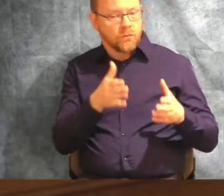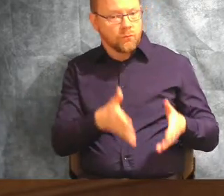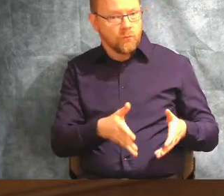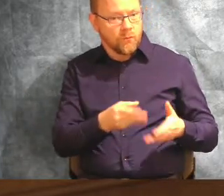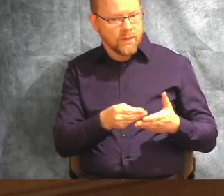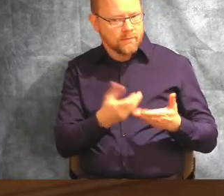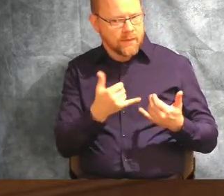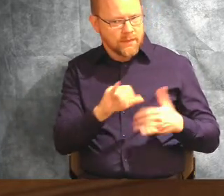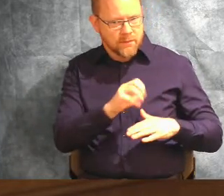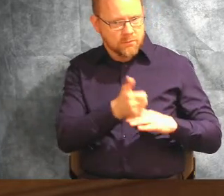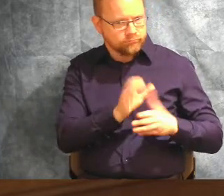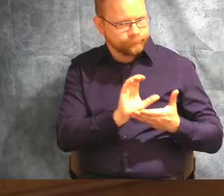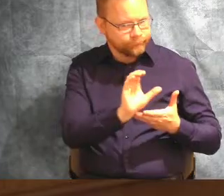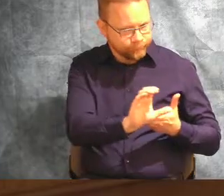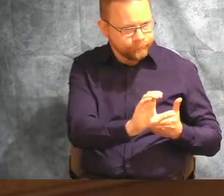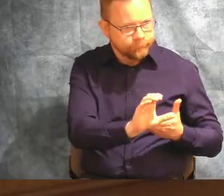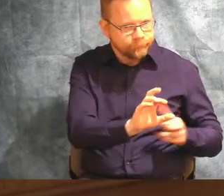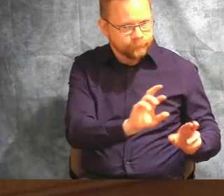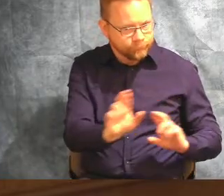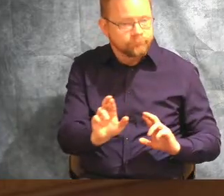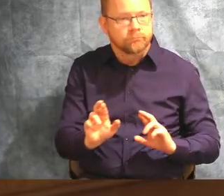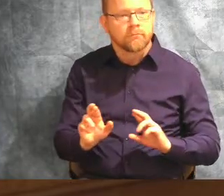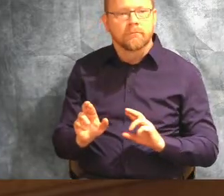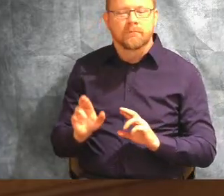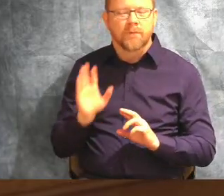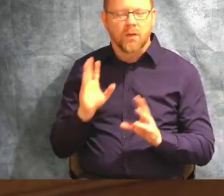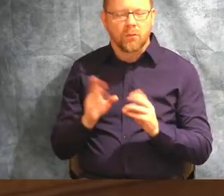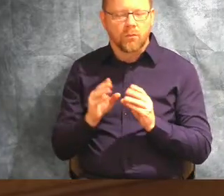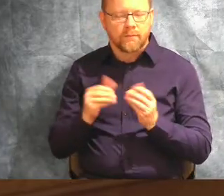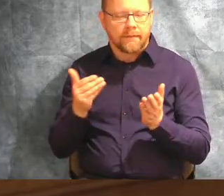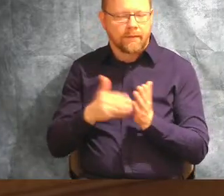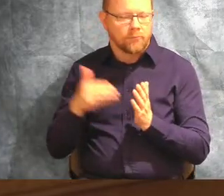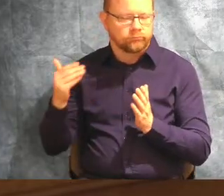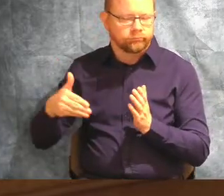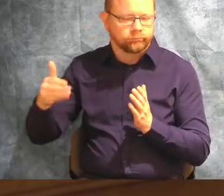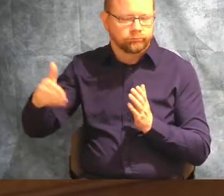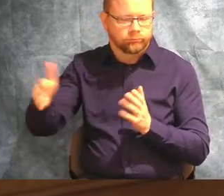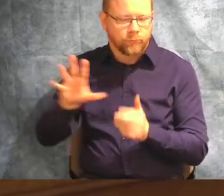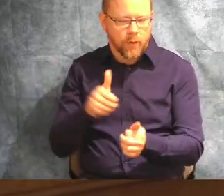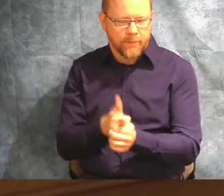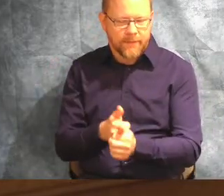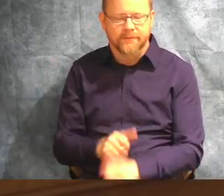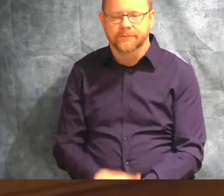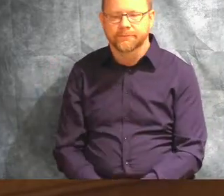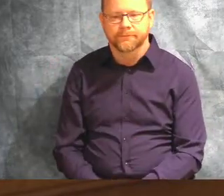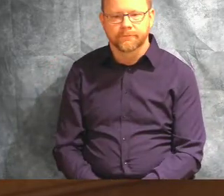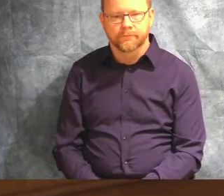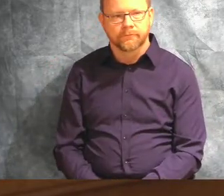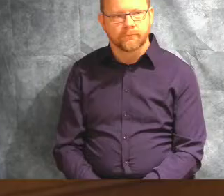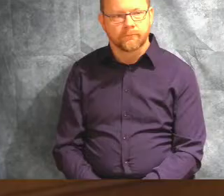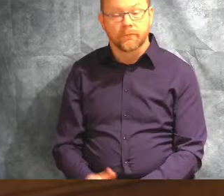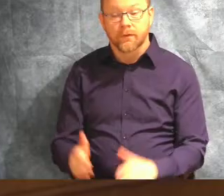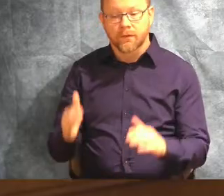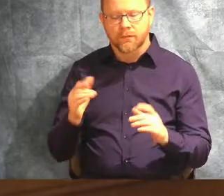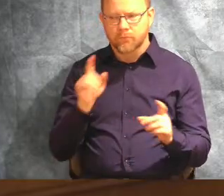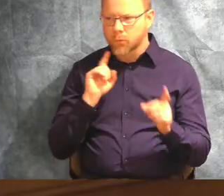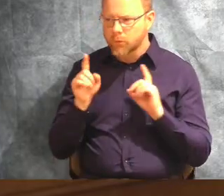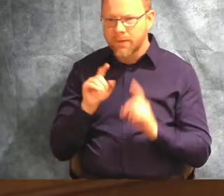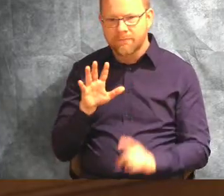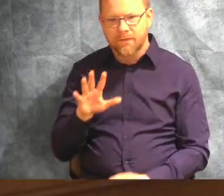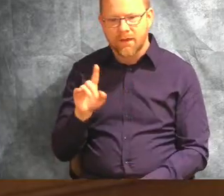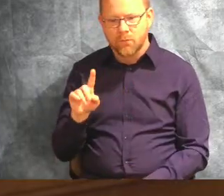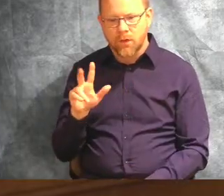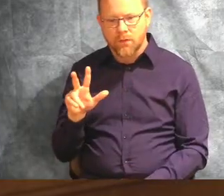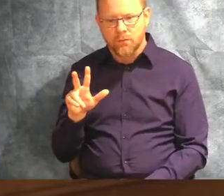with me and others again to let us know where we are. Um, I was al I heard about the 513Relief day.